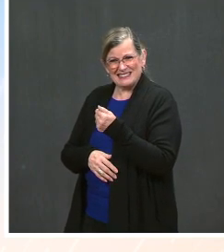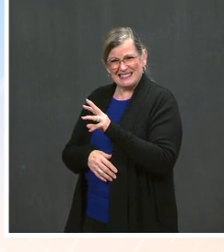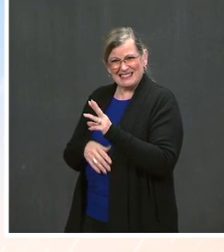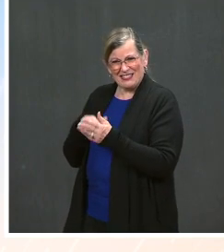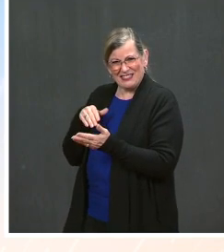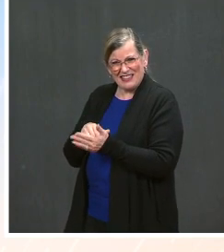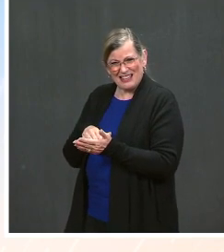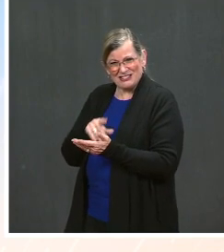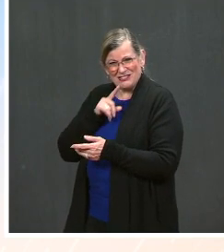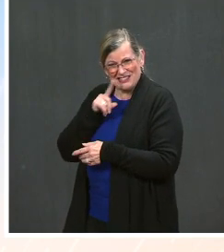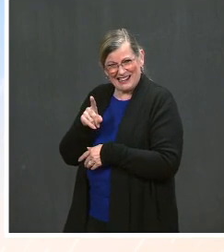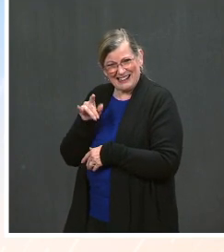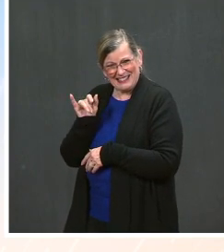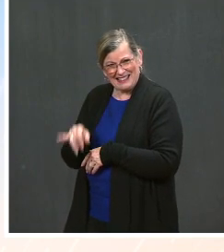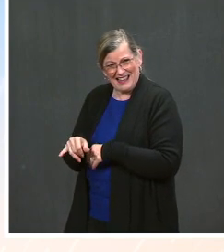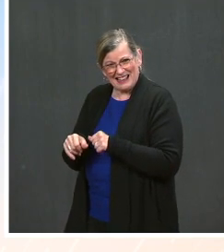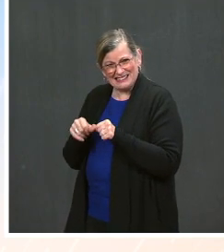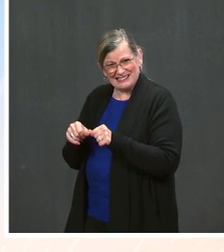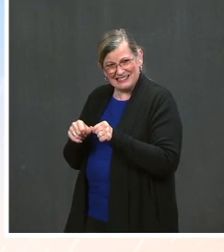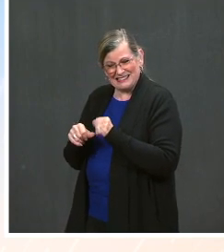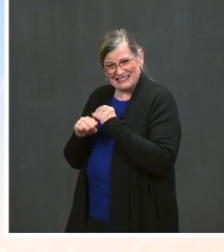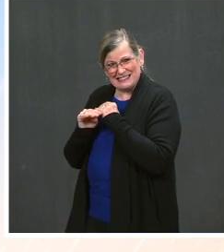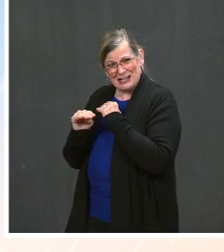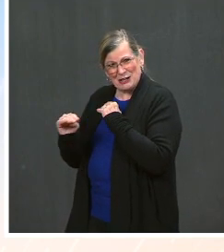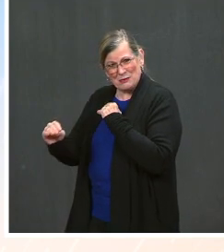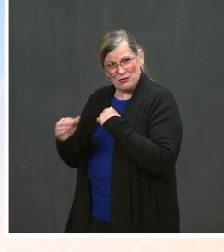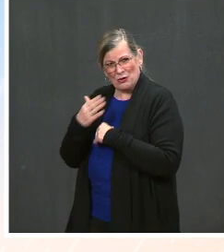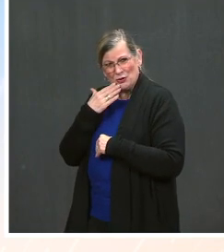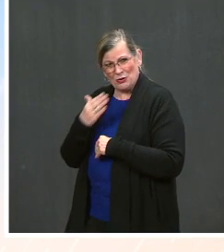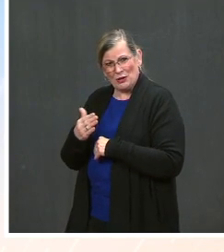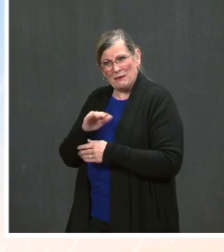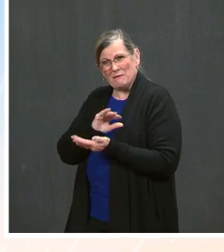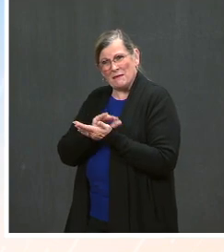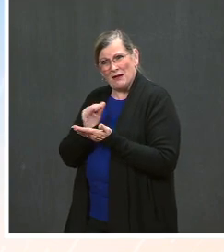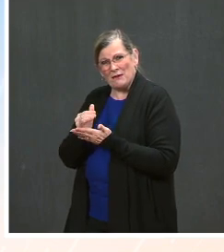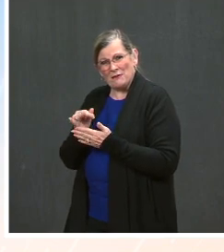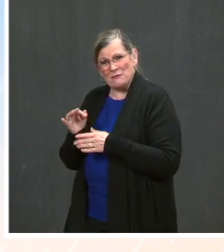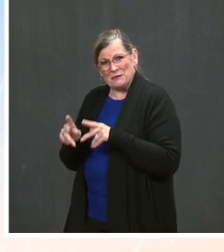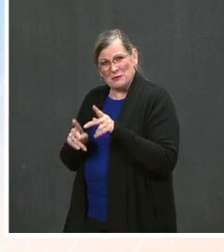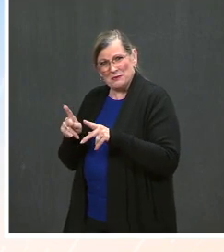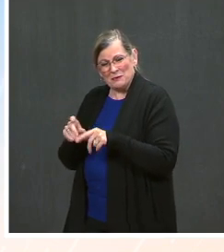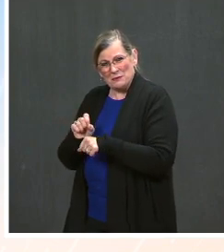I was asked a question like that earlier today. You know, again, there's too many variables with the virus